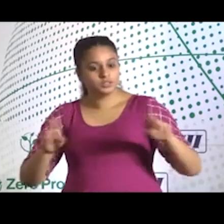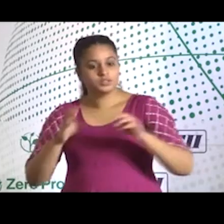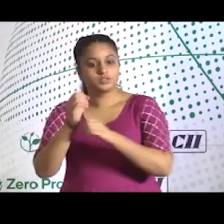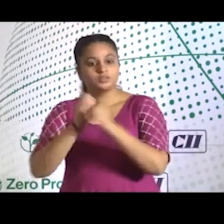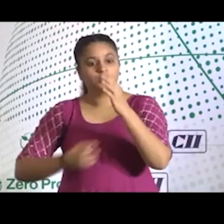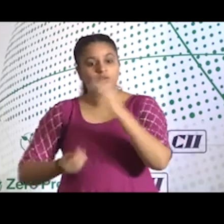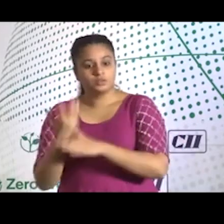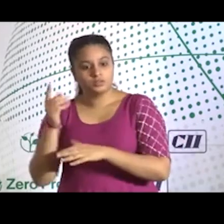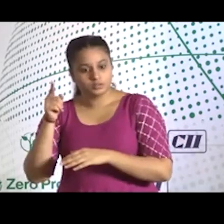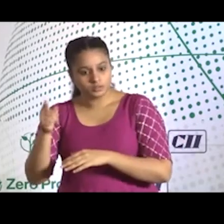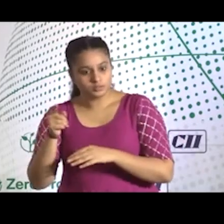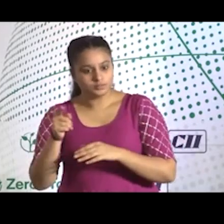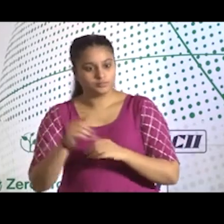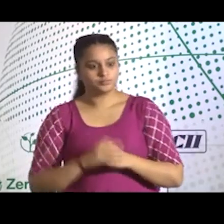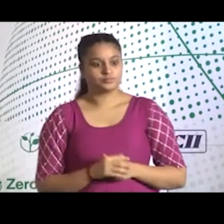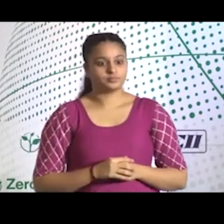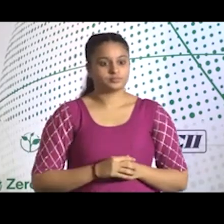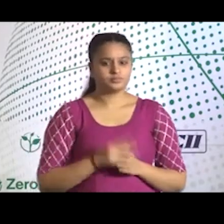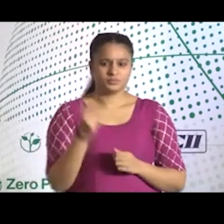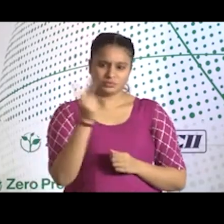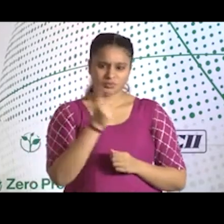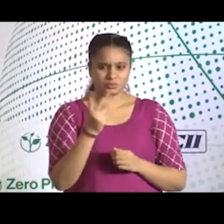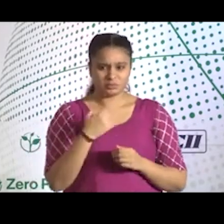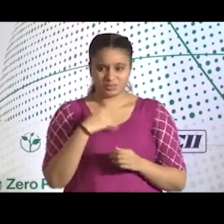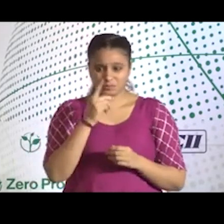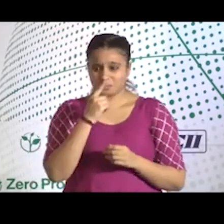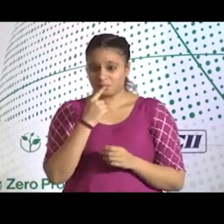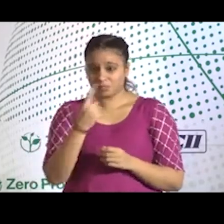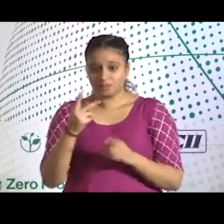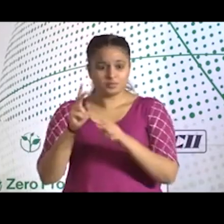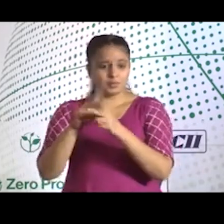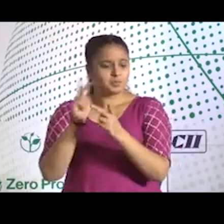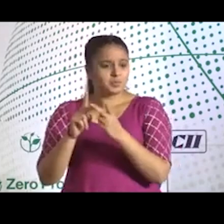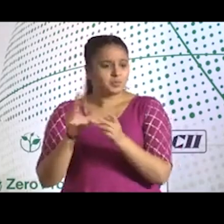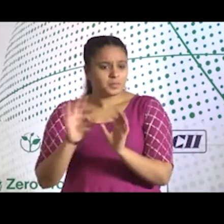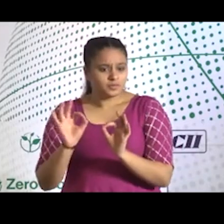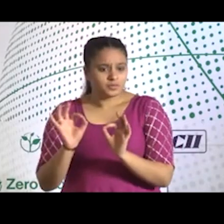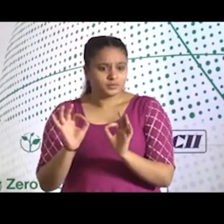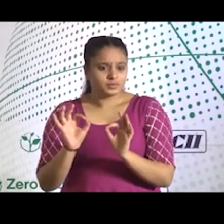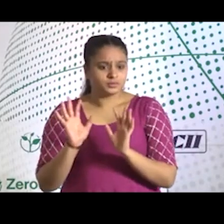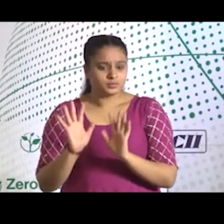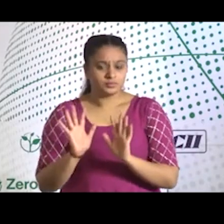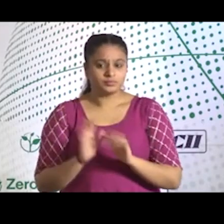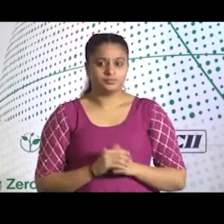I wouldn't say those are perfect, but those are better than what we're doing.